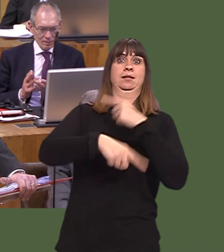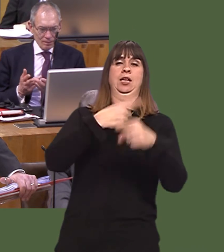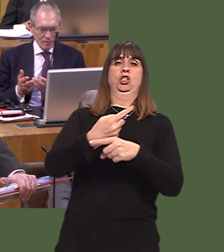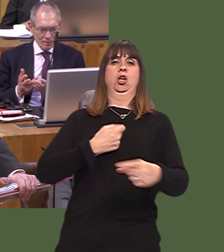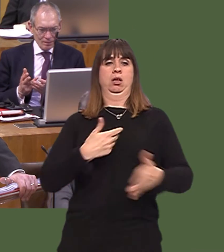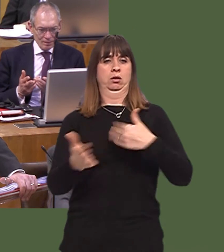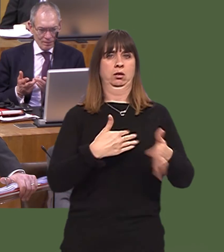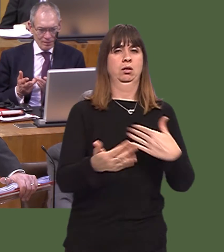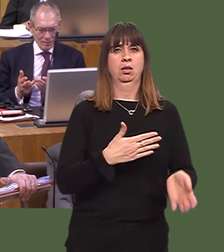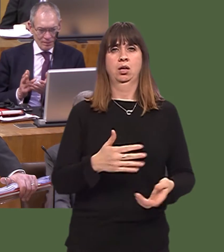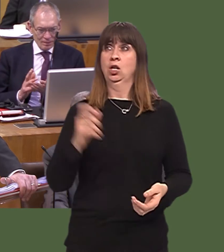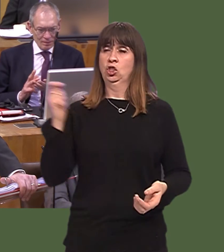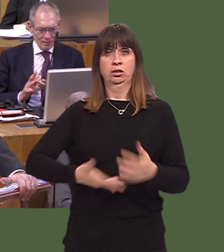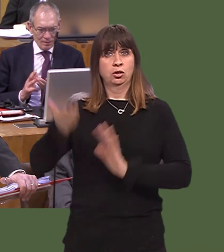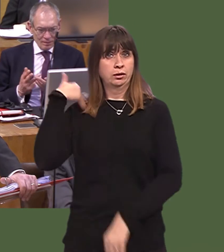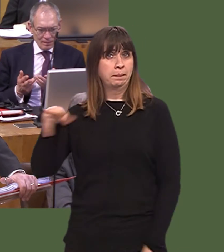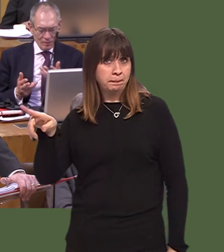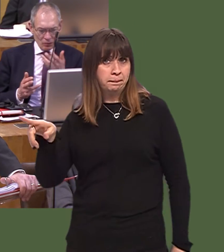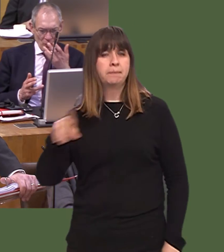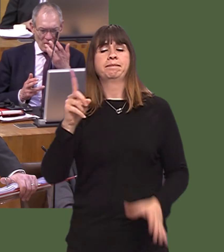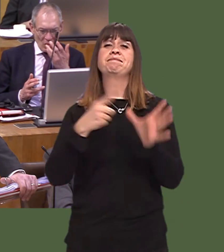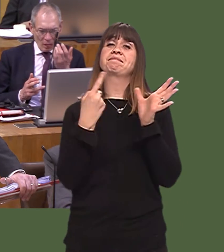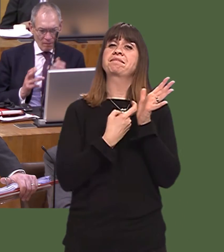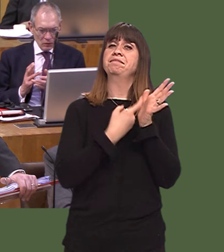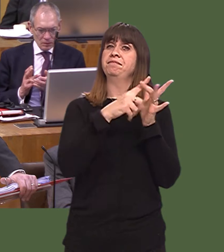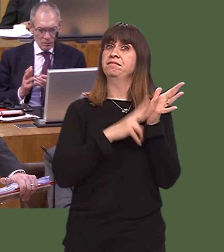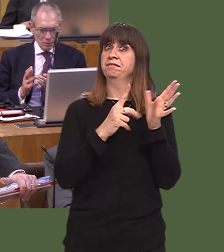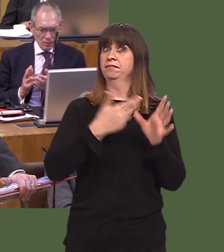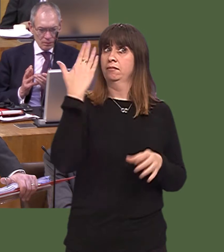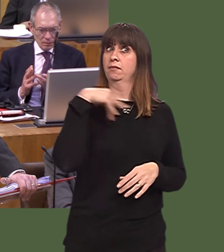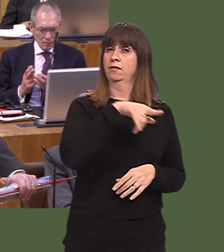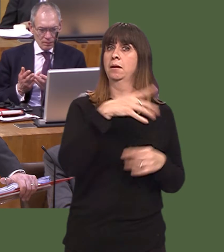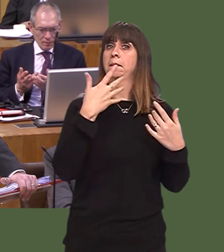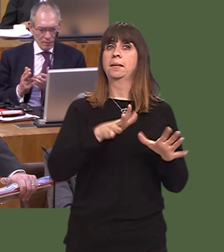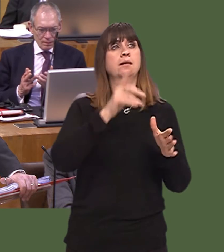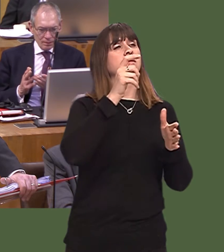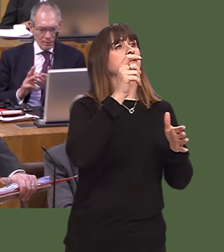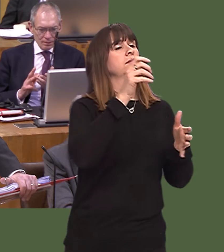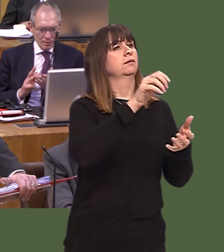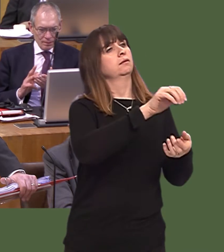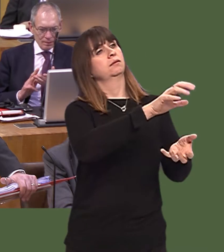have this opportunity. I know in the past that Arriva has obtained locomotives to pull locomotive-hauled trains.